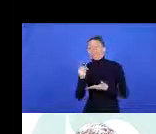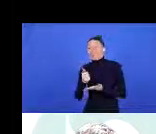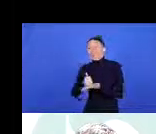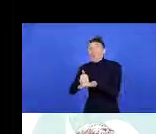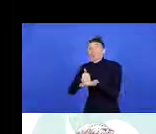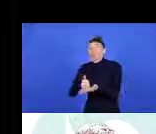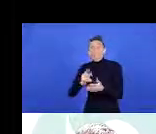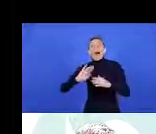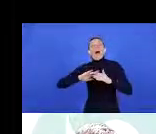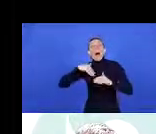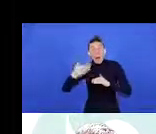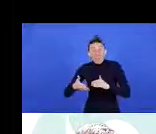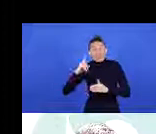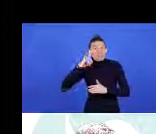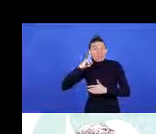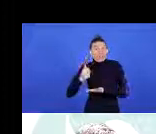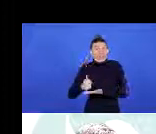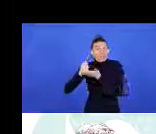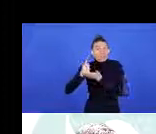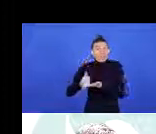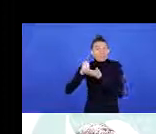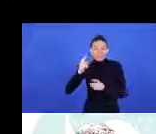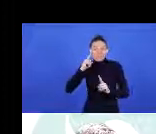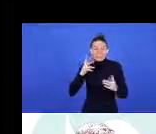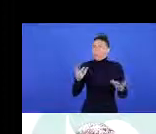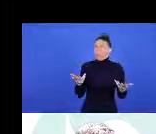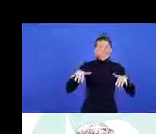. There was no information about